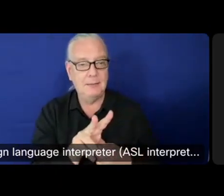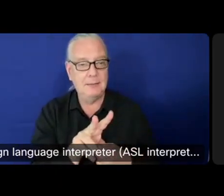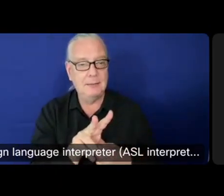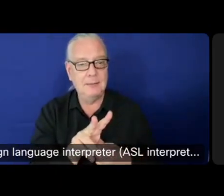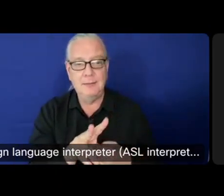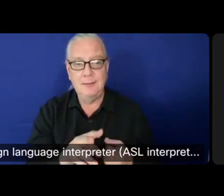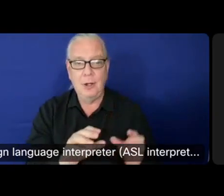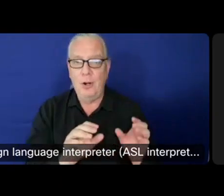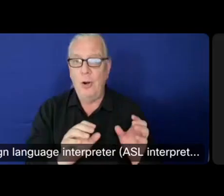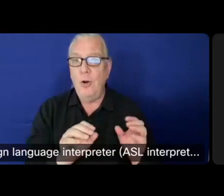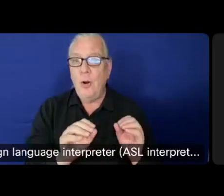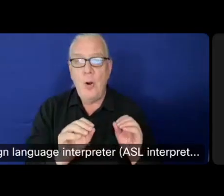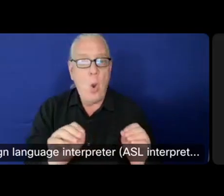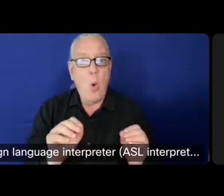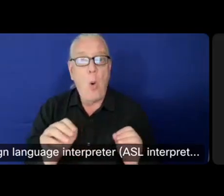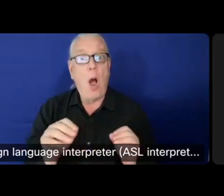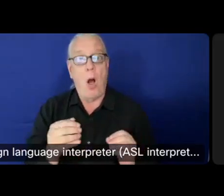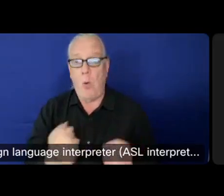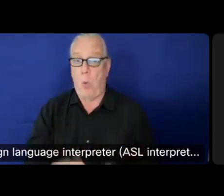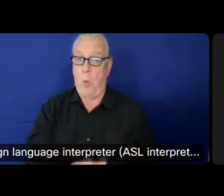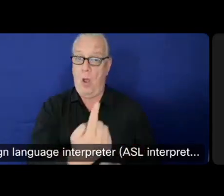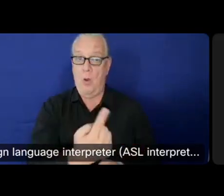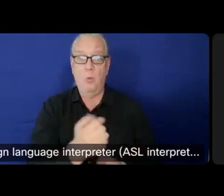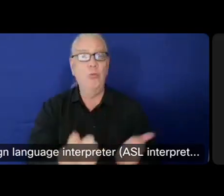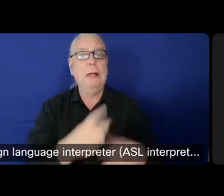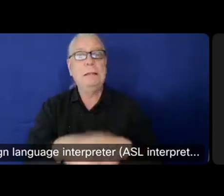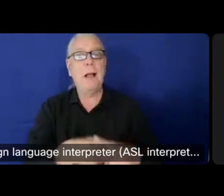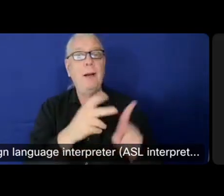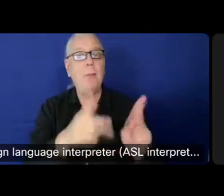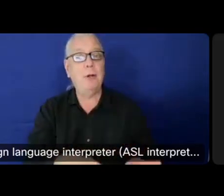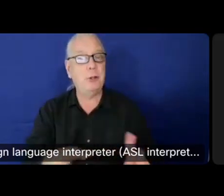particular cookie cutter type who acquires HIV. I certainly